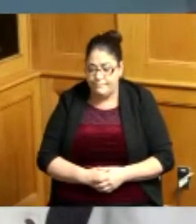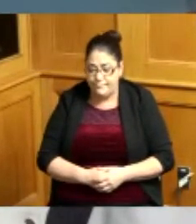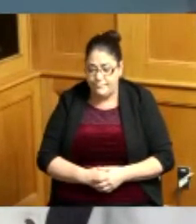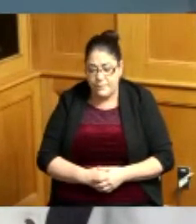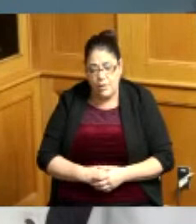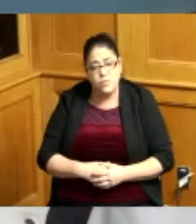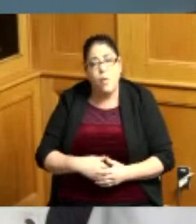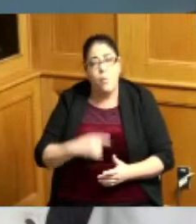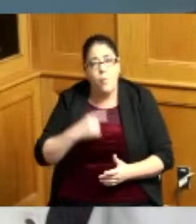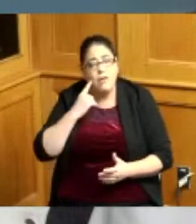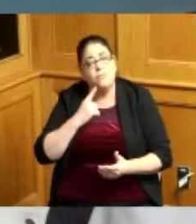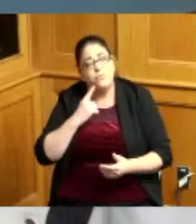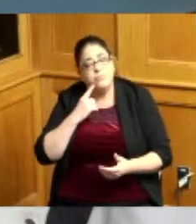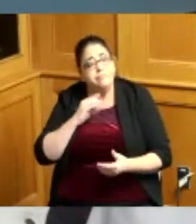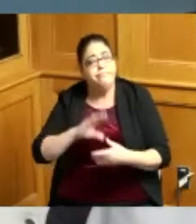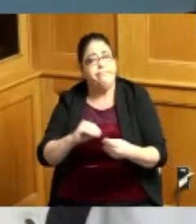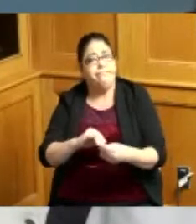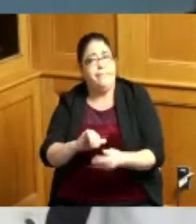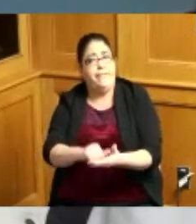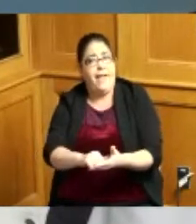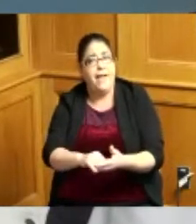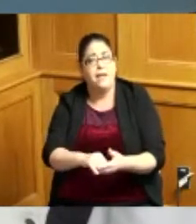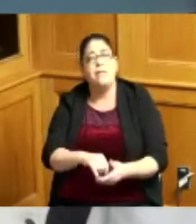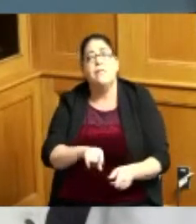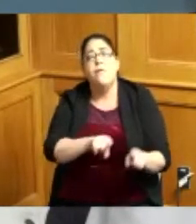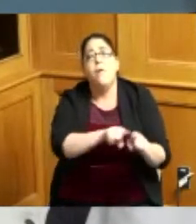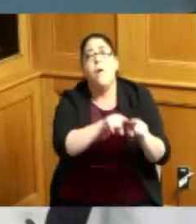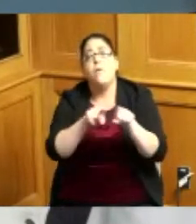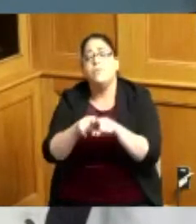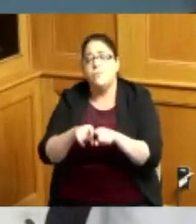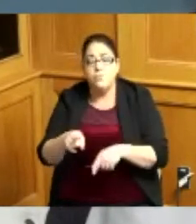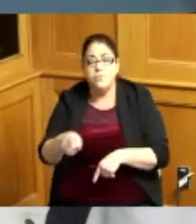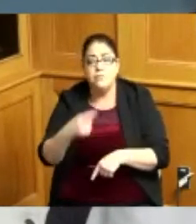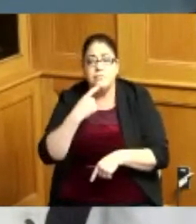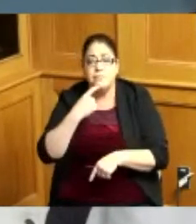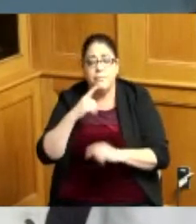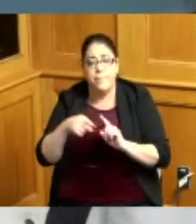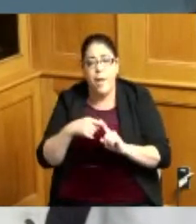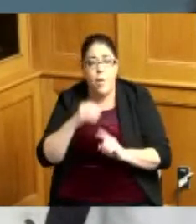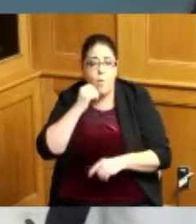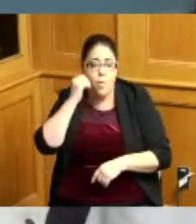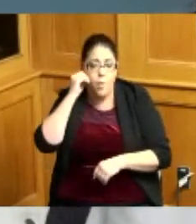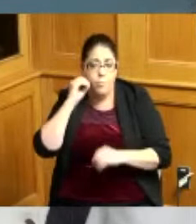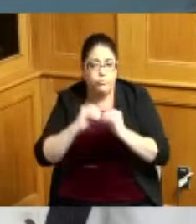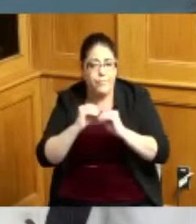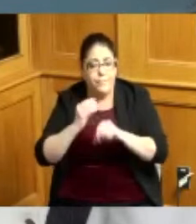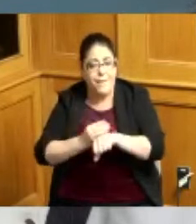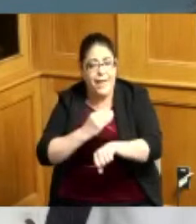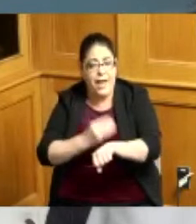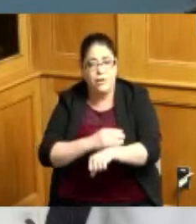and also wanted to you had mentioned home repair I saw in our Jeff our Administrator